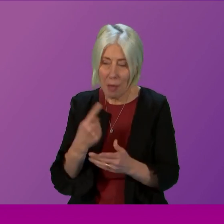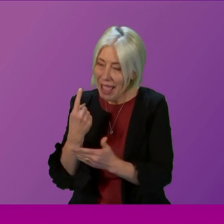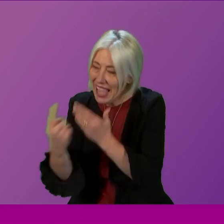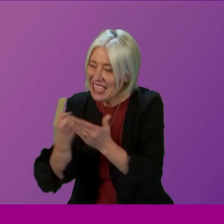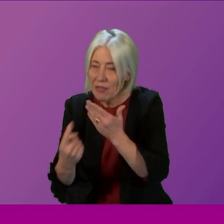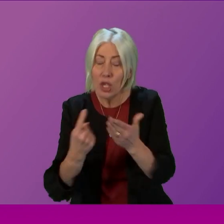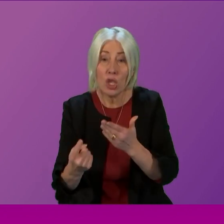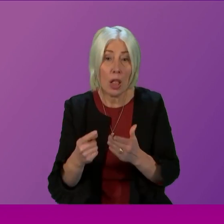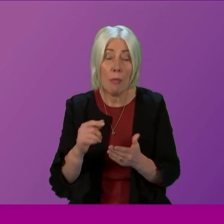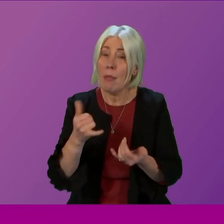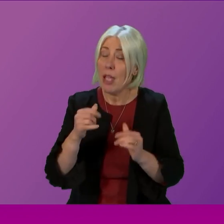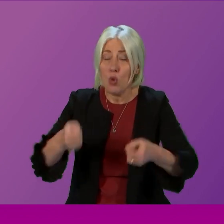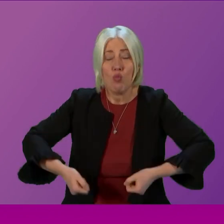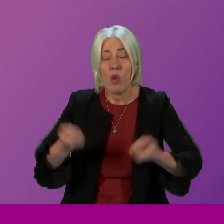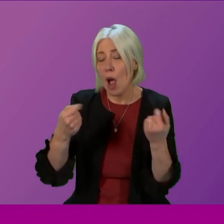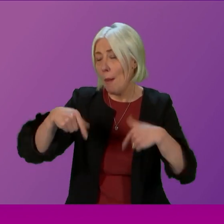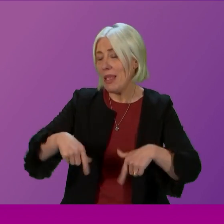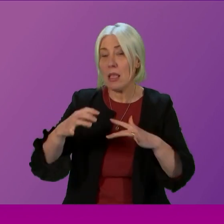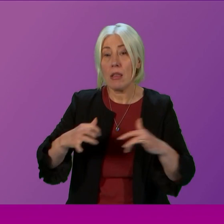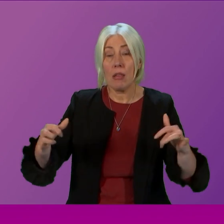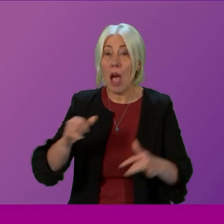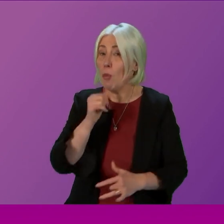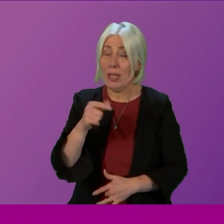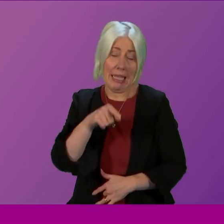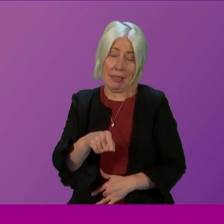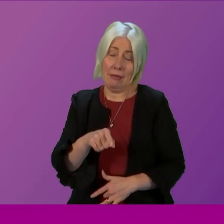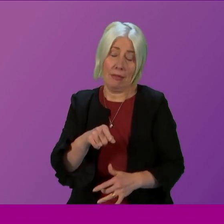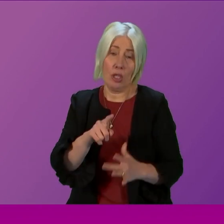raised with me in the chamber and, although I am not saying that this is the case with the